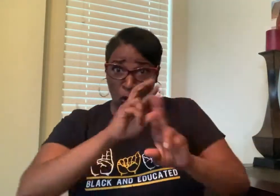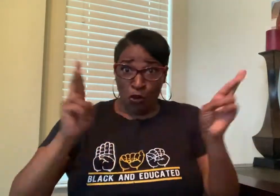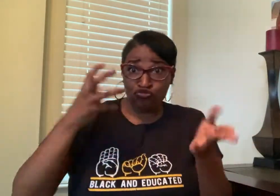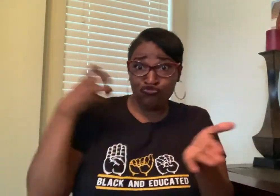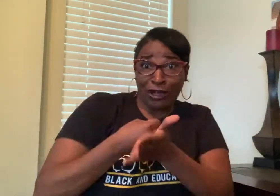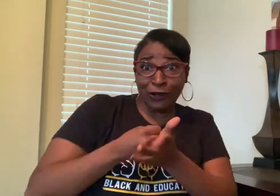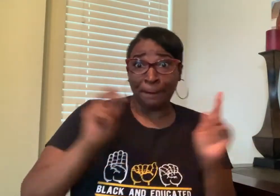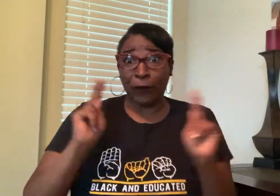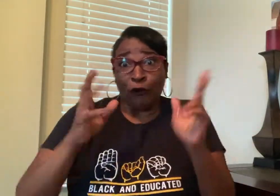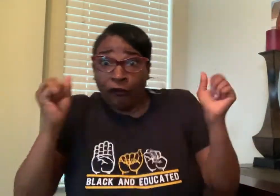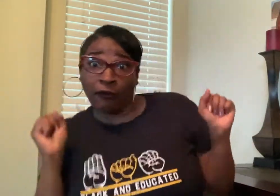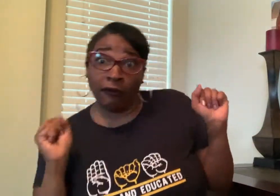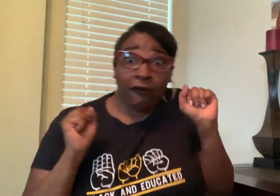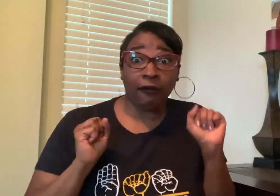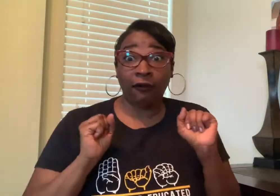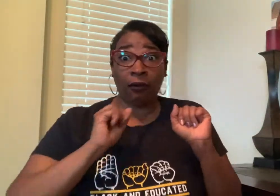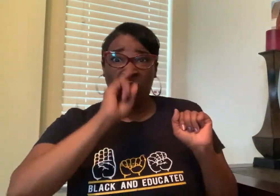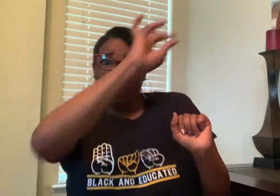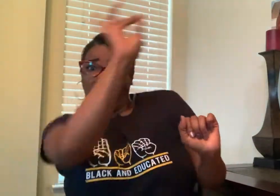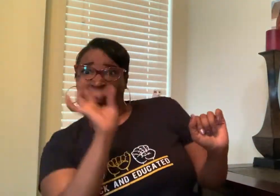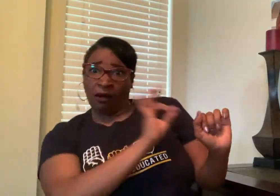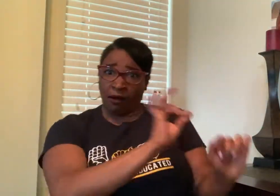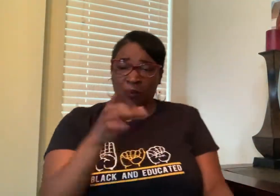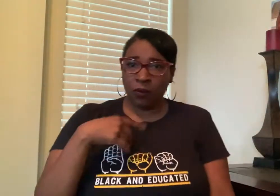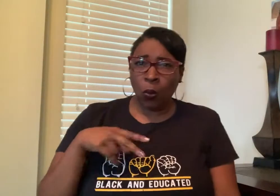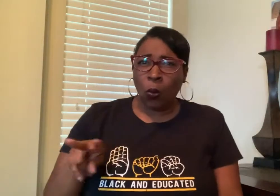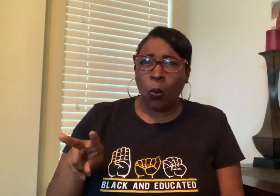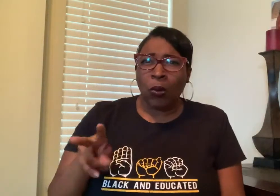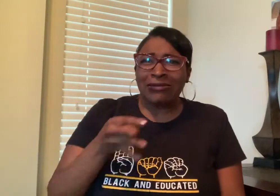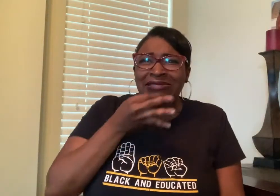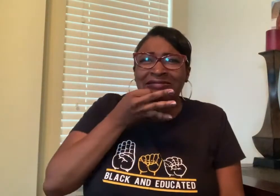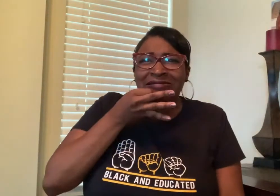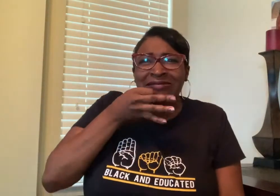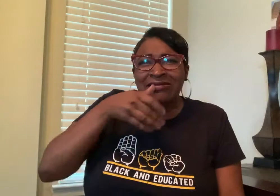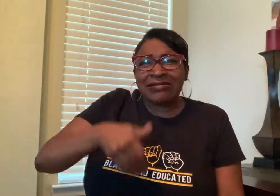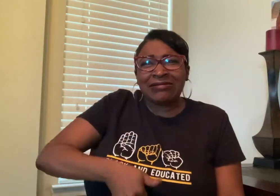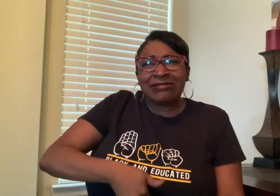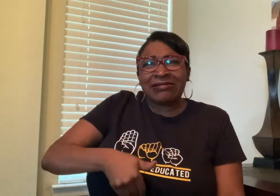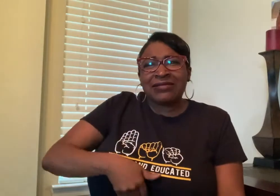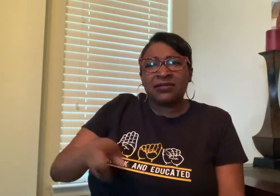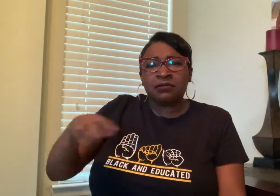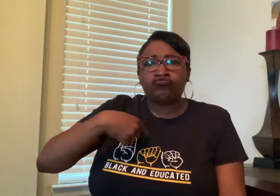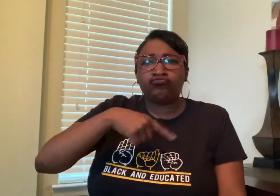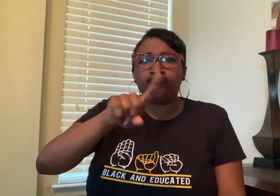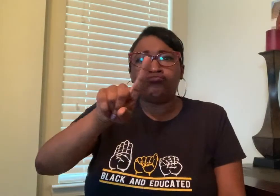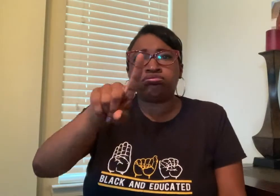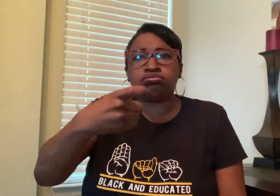around and found nothing, are you trying to crash the party?” it was perfect, she really knew how to play it!